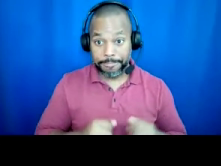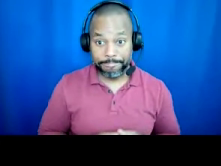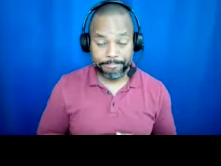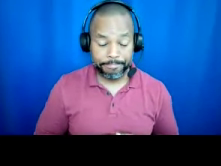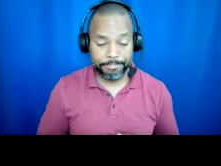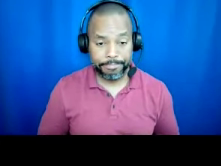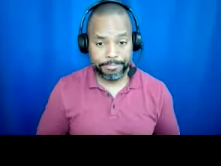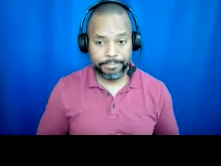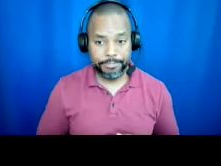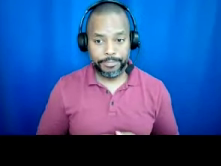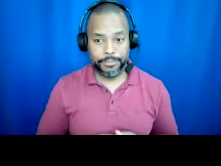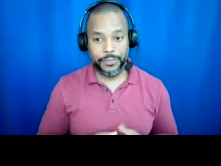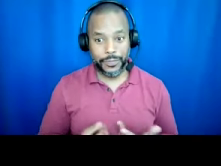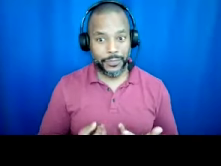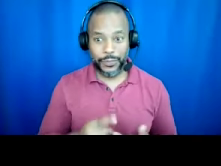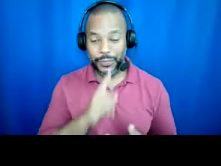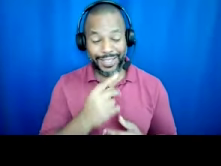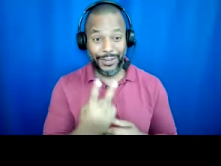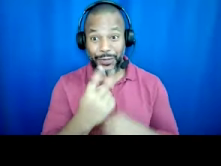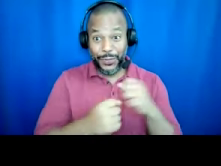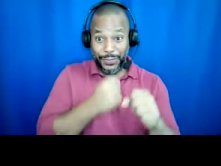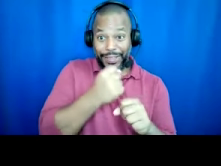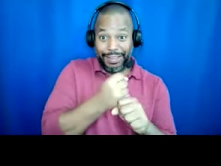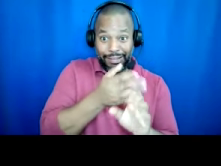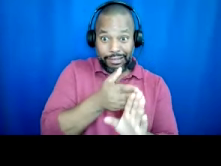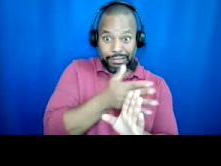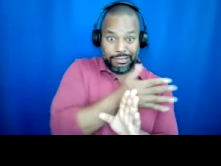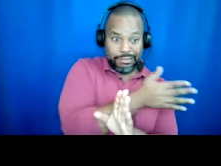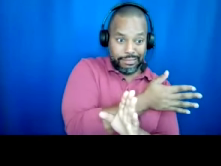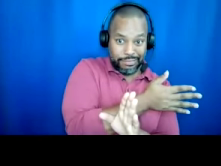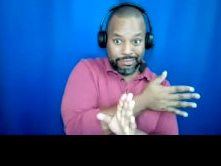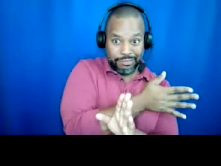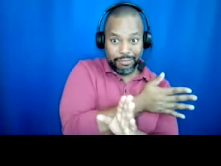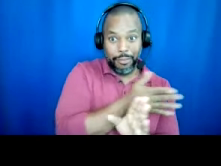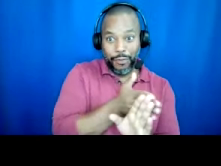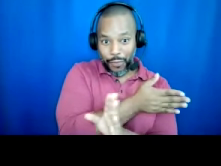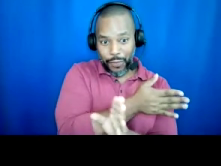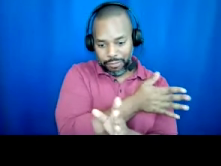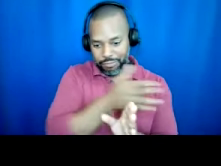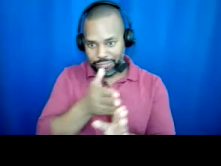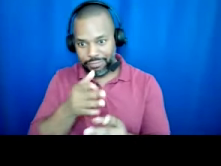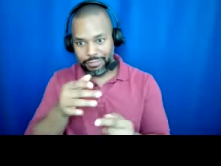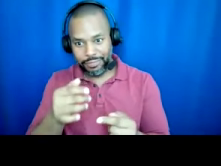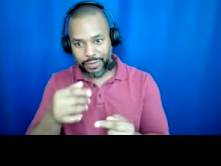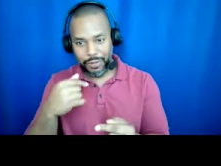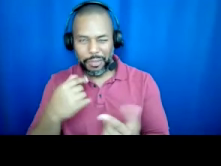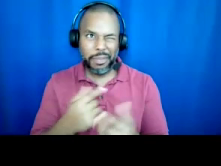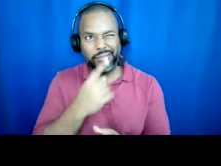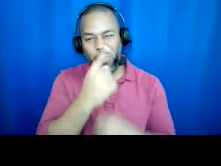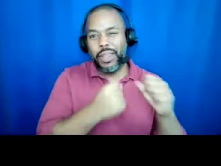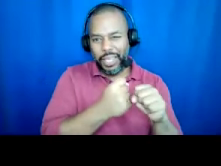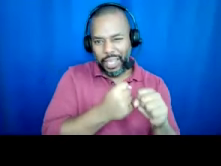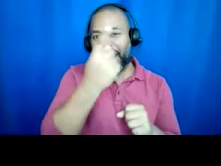what, two years by the time we're talking about it all the way till the time, did I get that right, year and a half, I guess. Right. By the time they start.